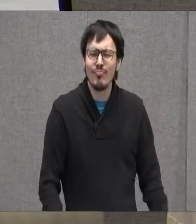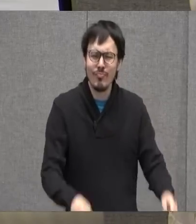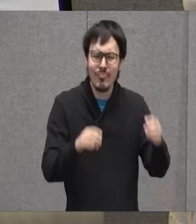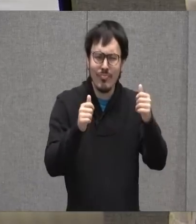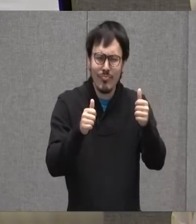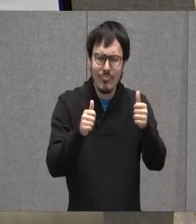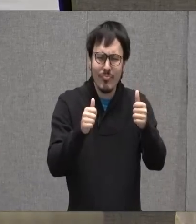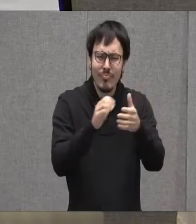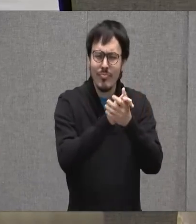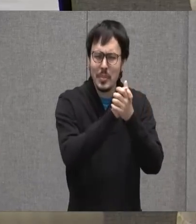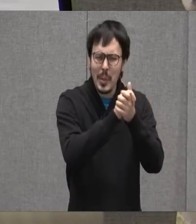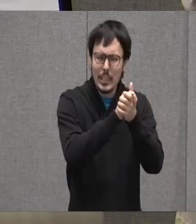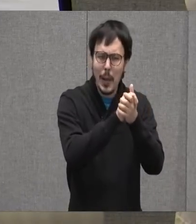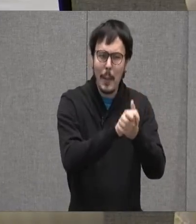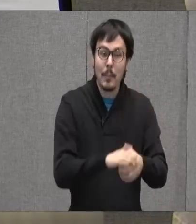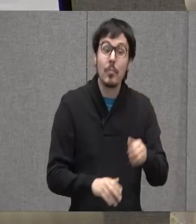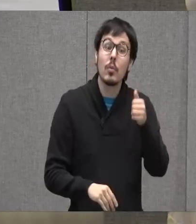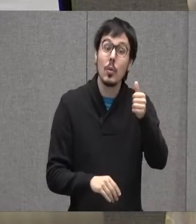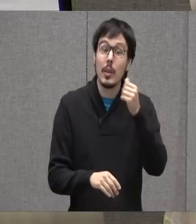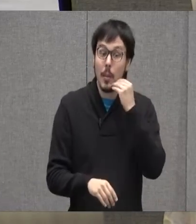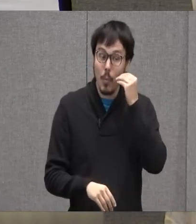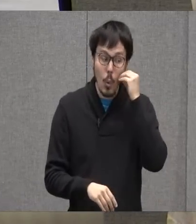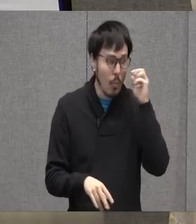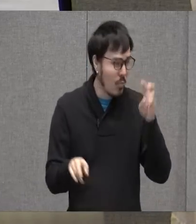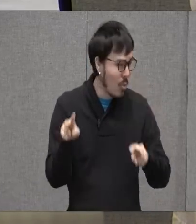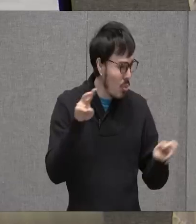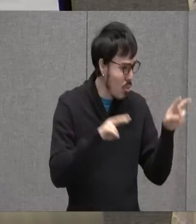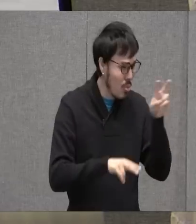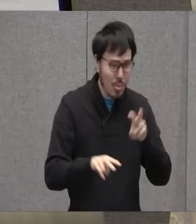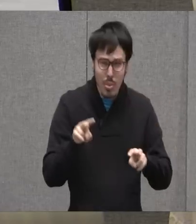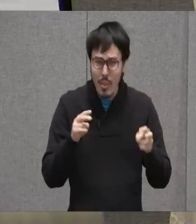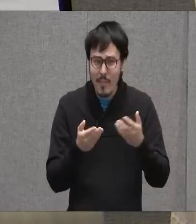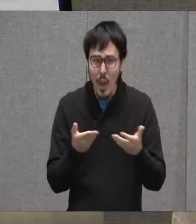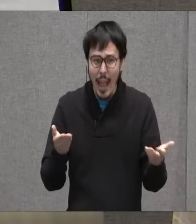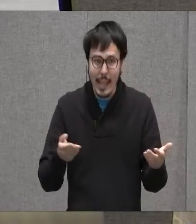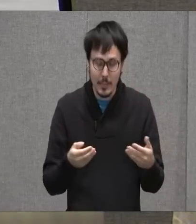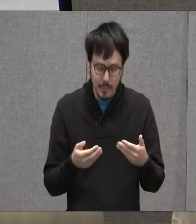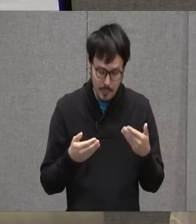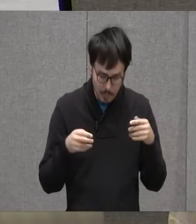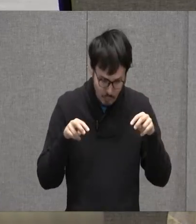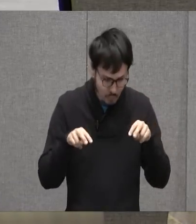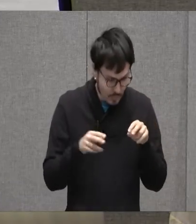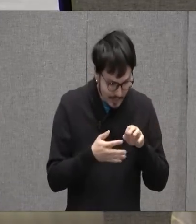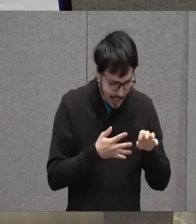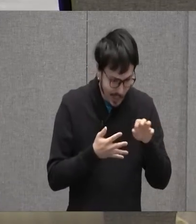When you're at home, collecting your items and counting by twos, maybe you also wanna do